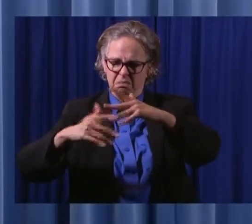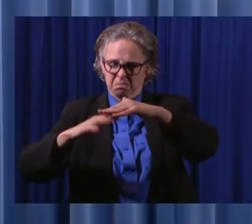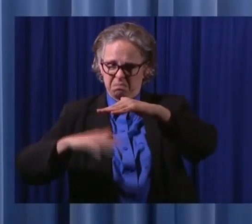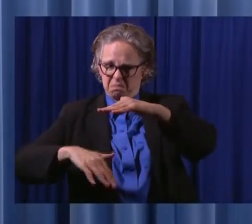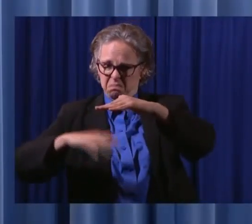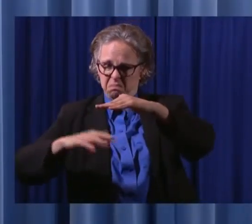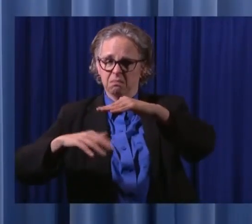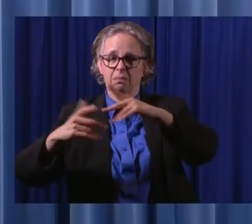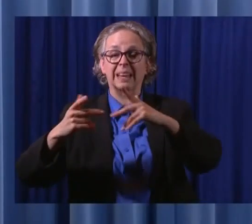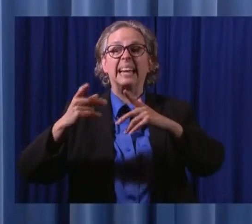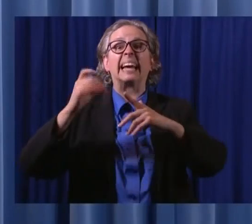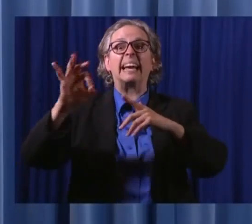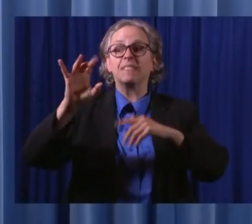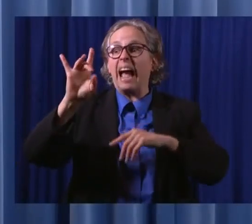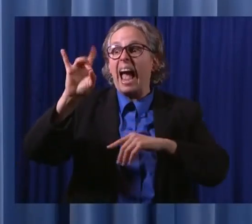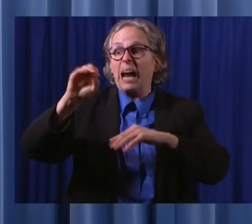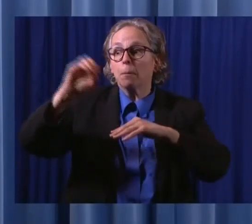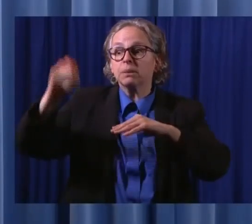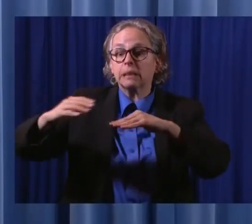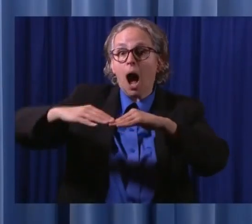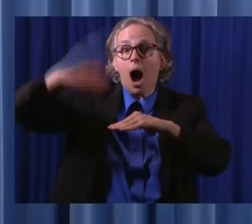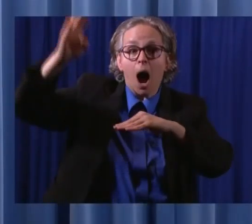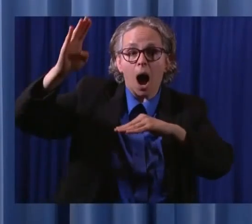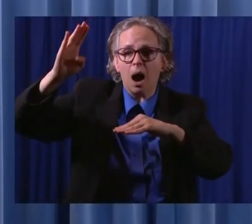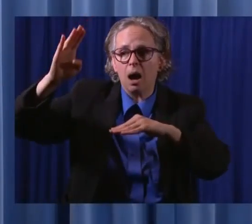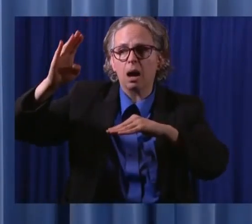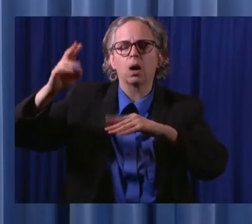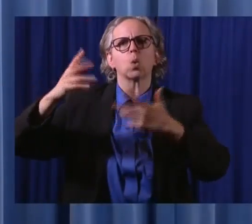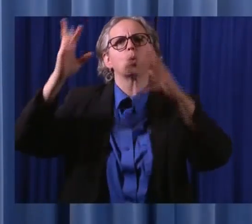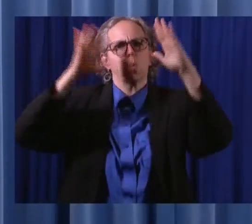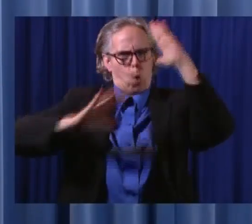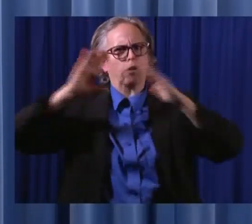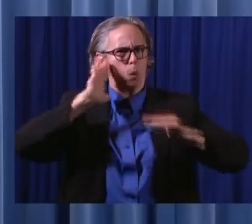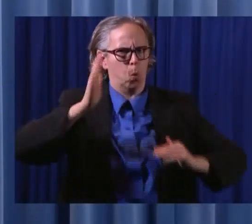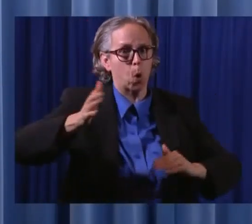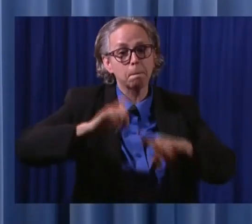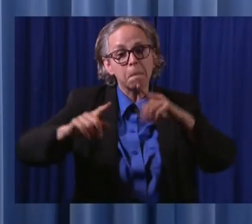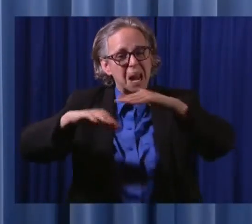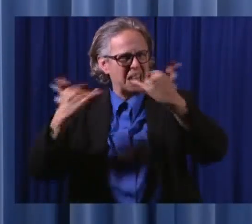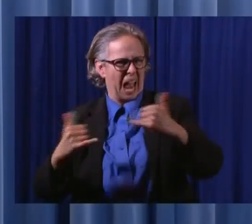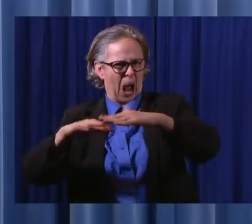IS REACHED, CONCERNED THRESHOLD AND THAT'S WHEN THE HOSPITAL GETS CONCERNED. OVERALL UTILIZATION FOR ICU